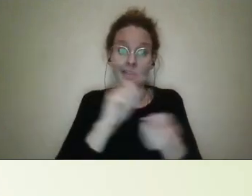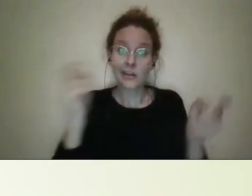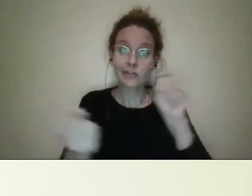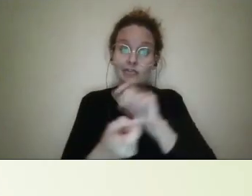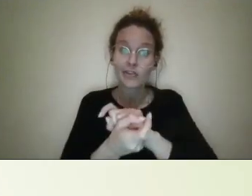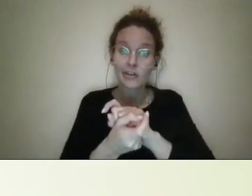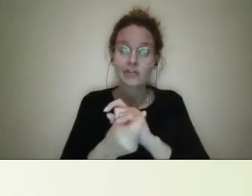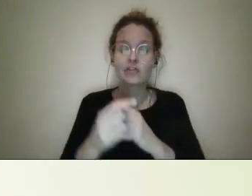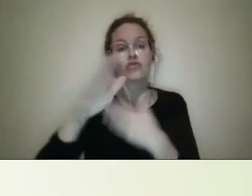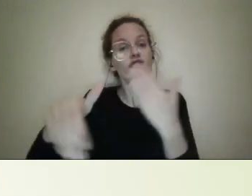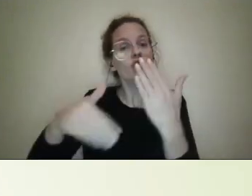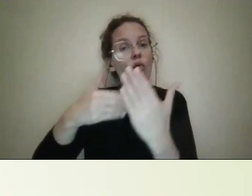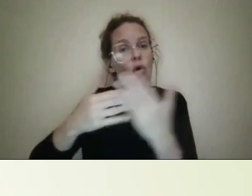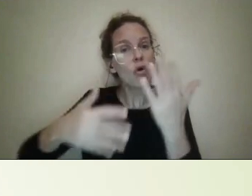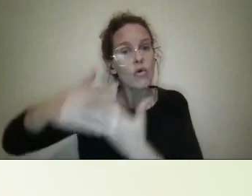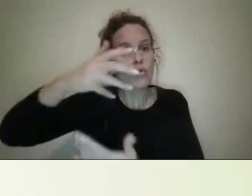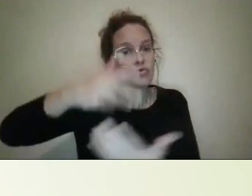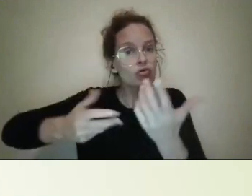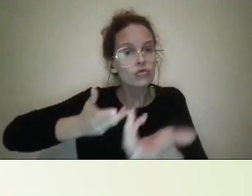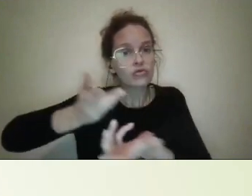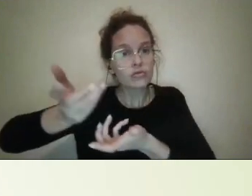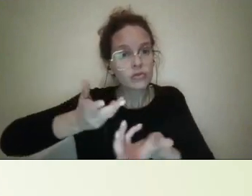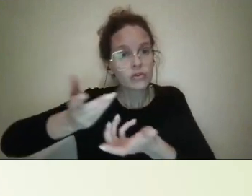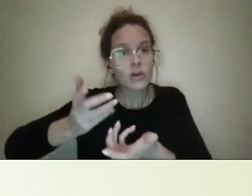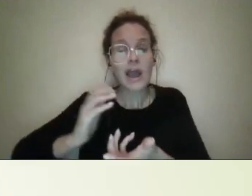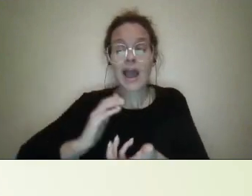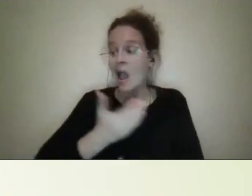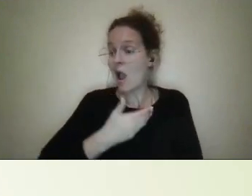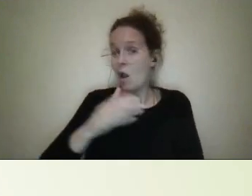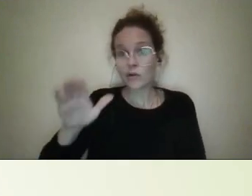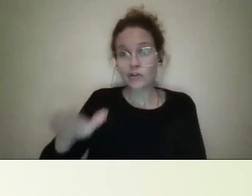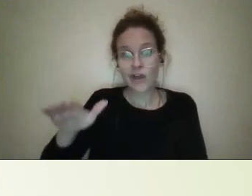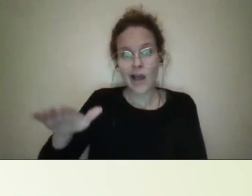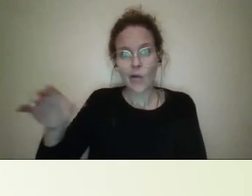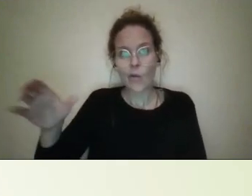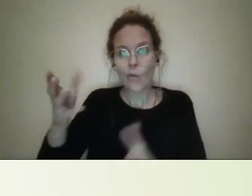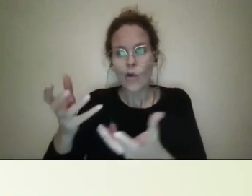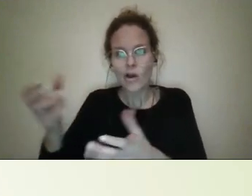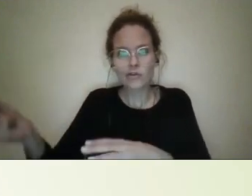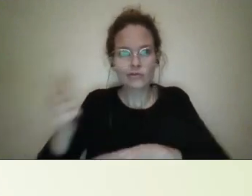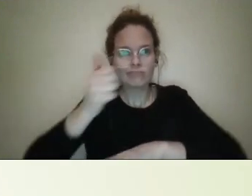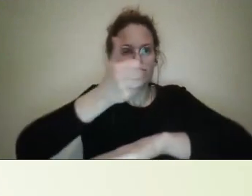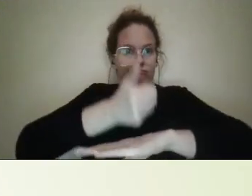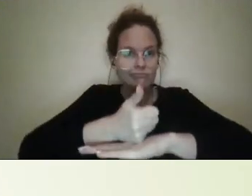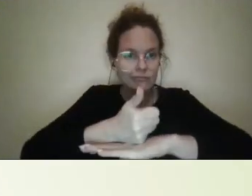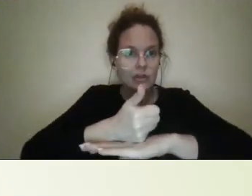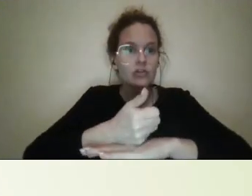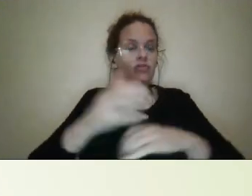we want to position our child so that they are fully accessed to communication-